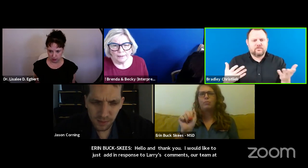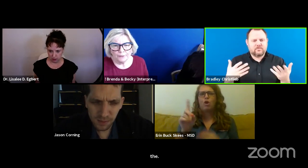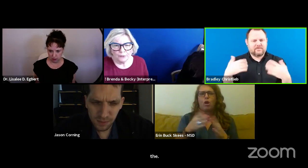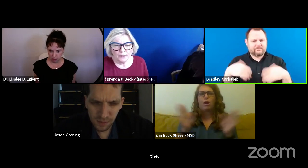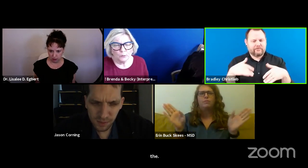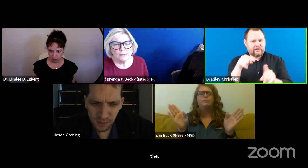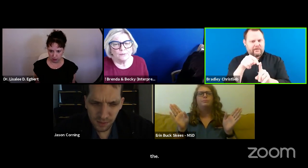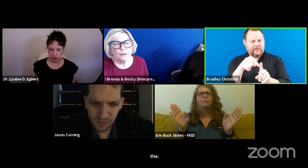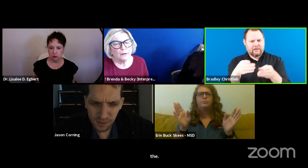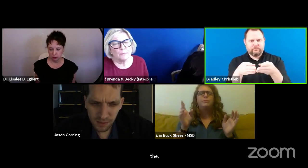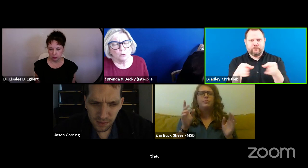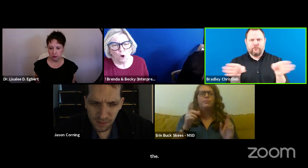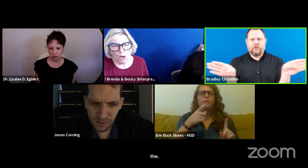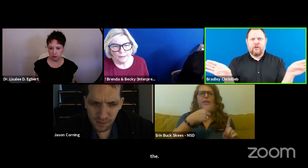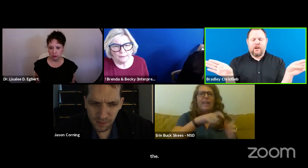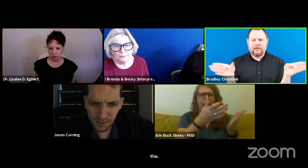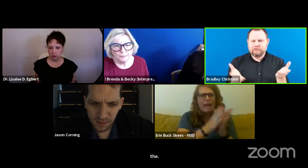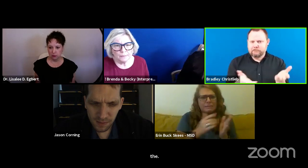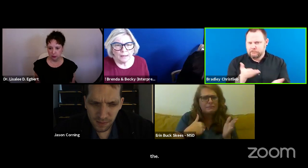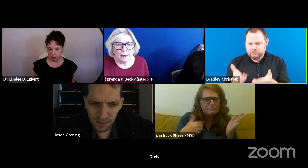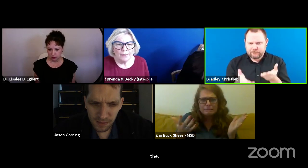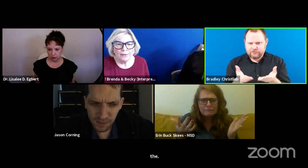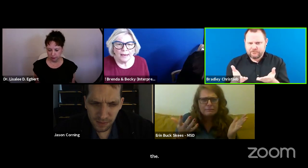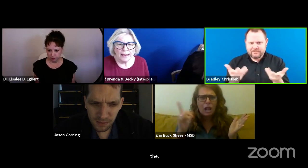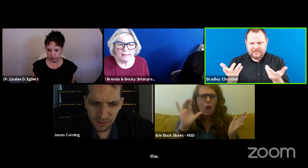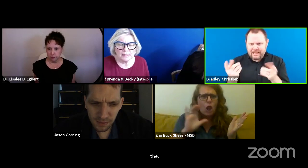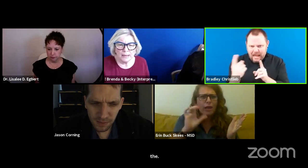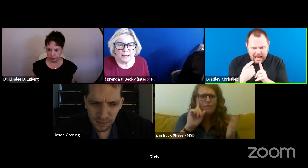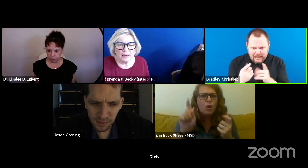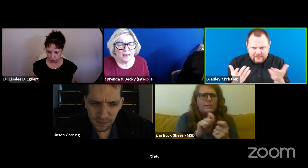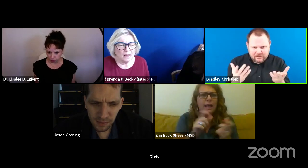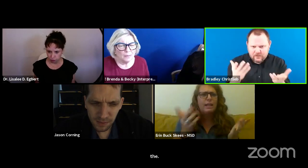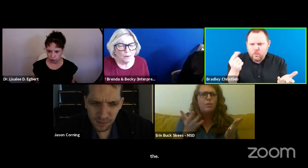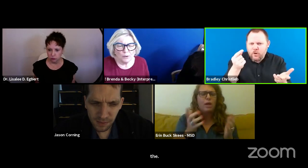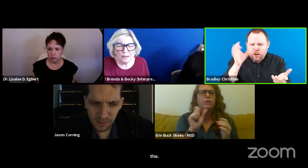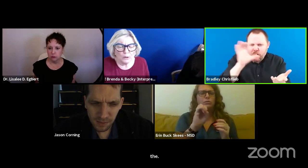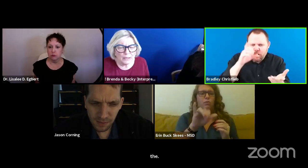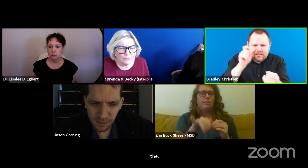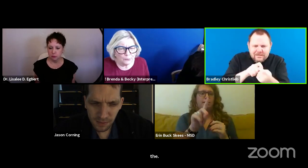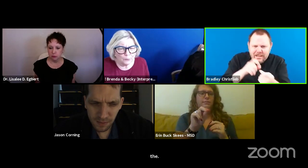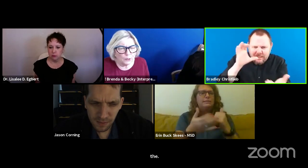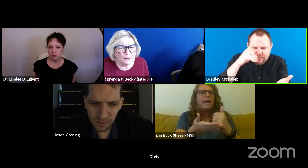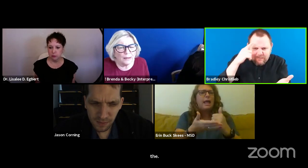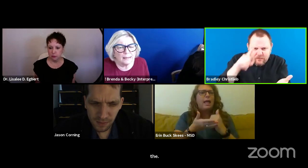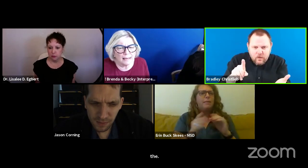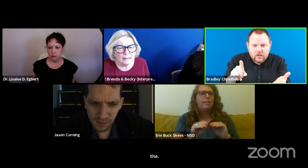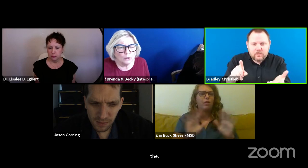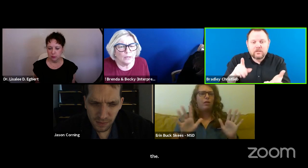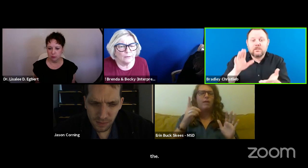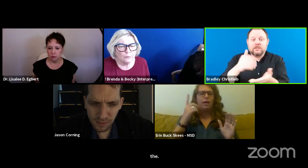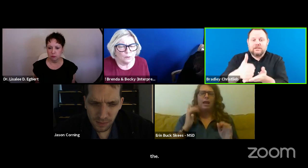I thought it was broad. They asked me, what exactly are they looking for.